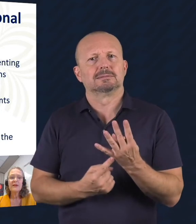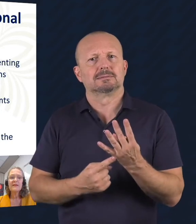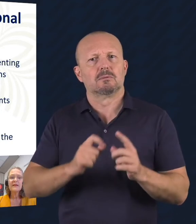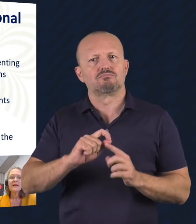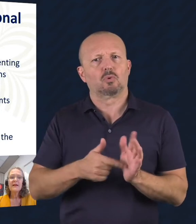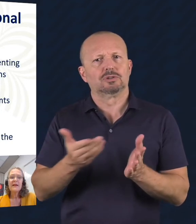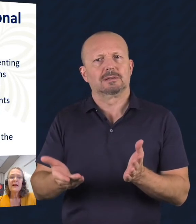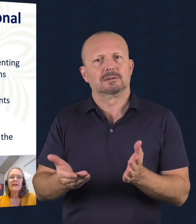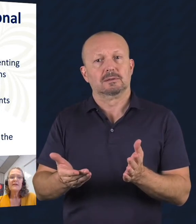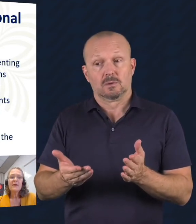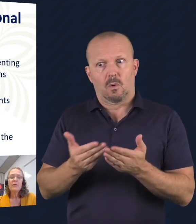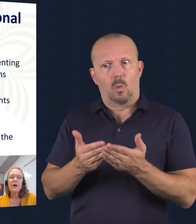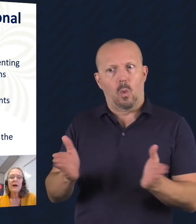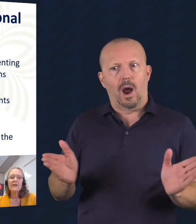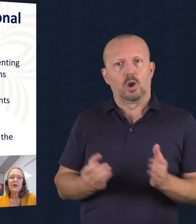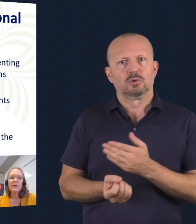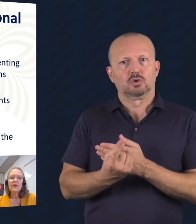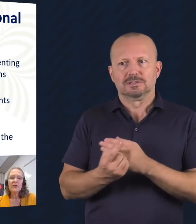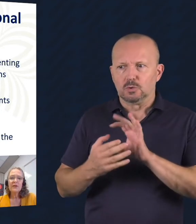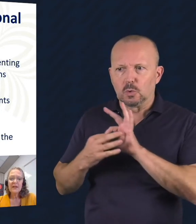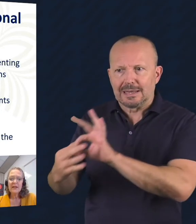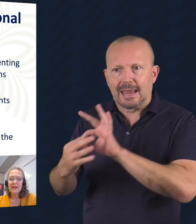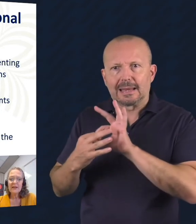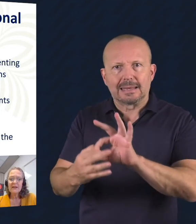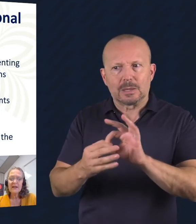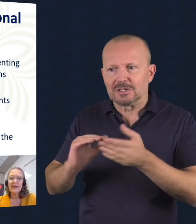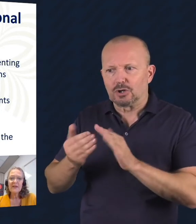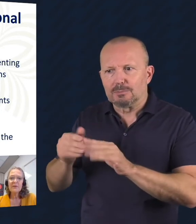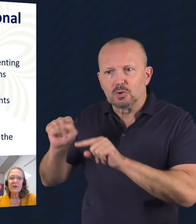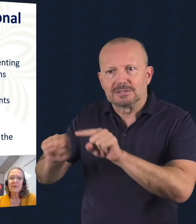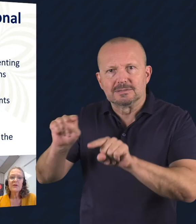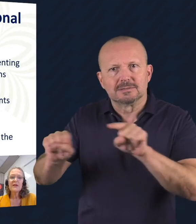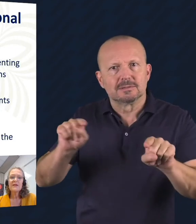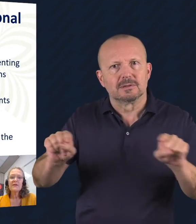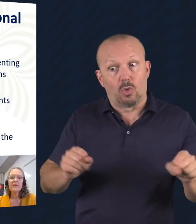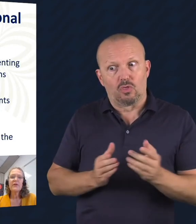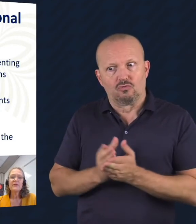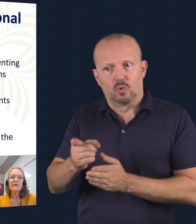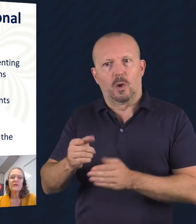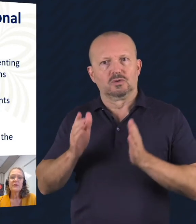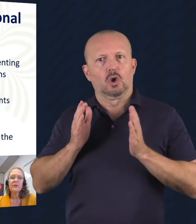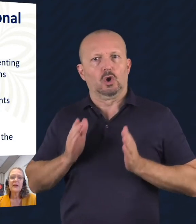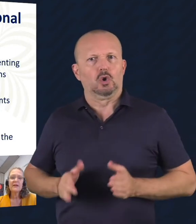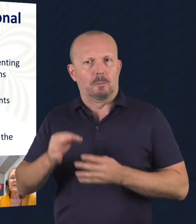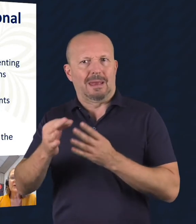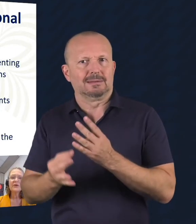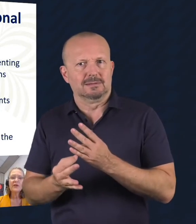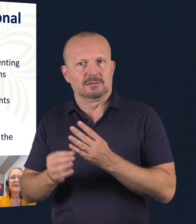And there's a wide opportunity here to connect with communities through those digital humanities projects.